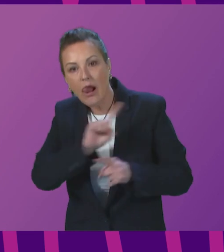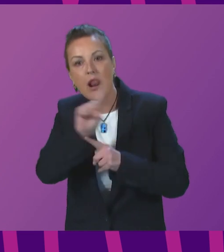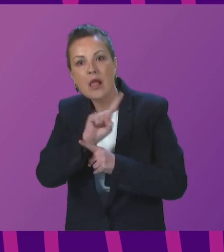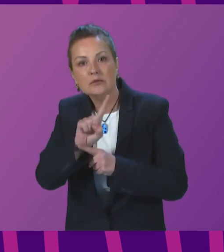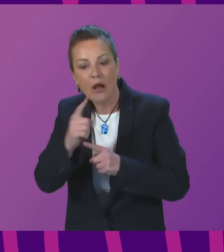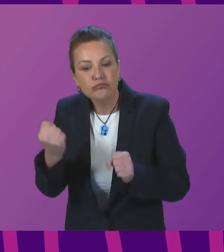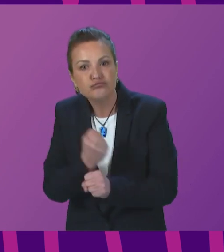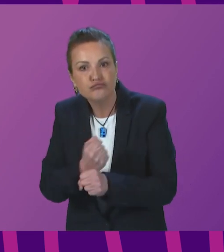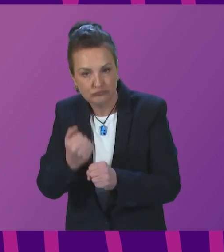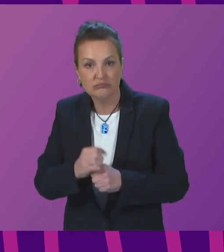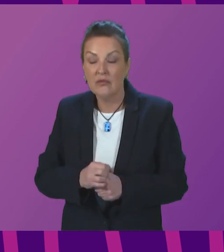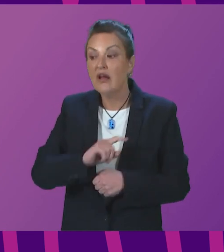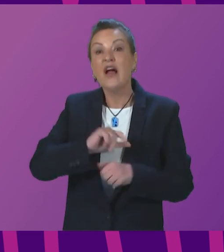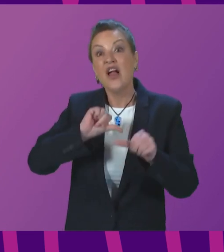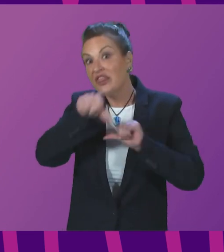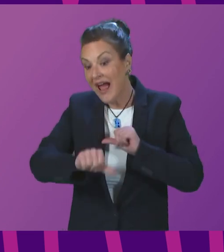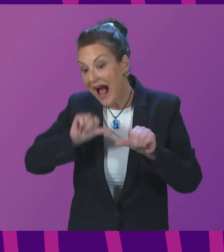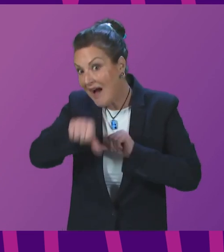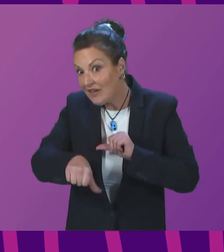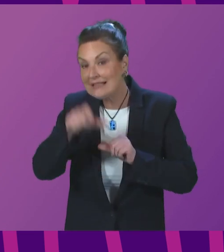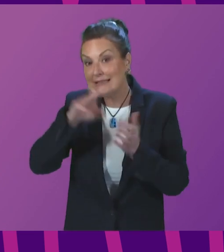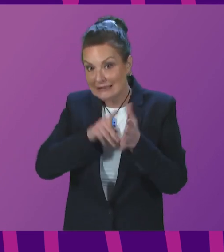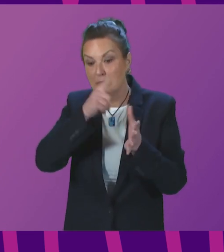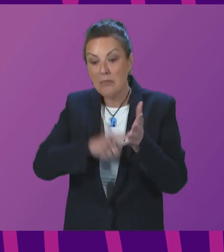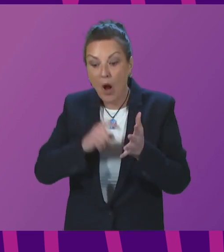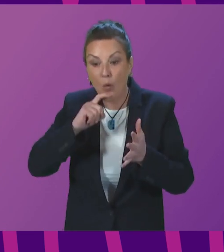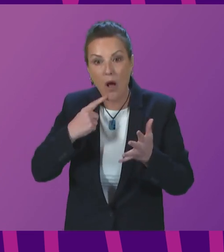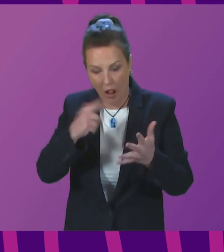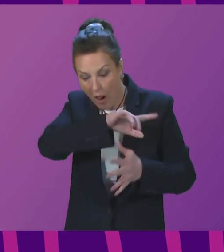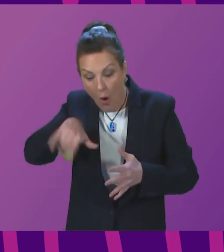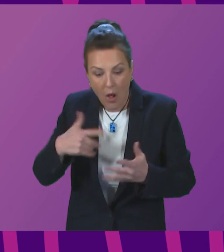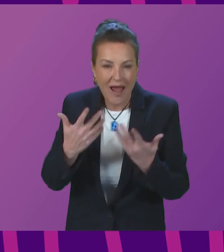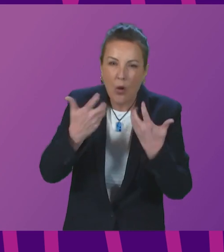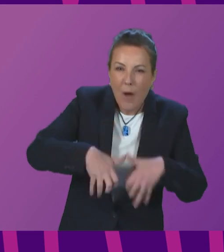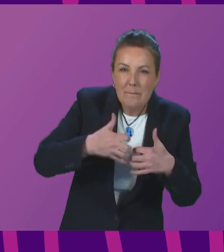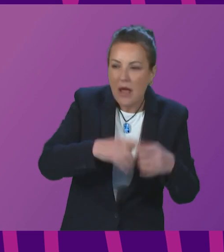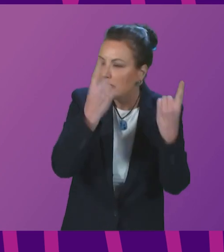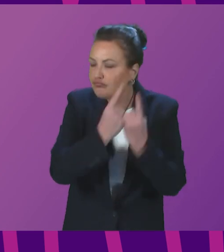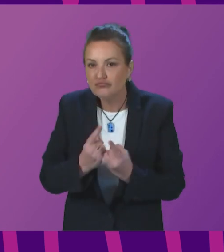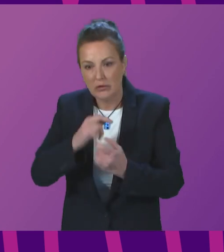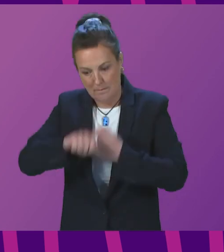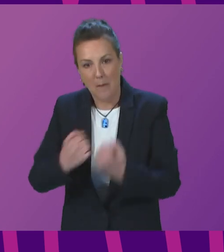Secondly, CMAL would take ownership of all equipment, machinery and materials as they arrived at the shipyard.